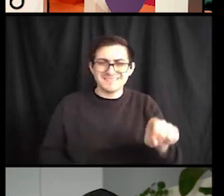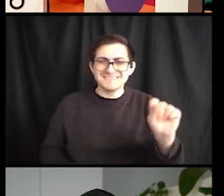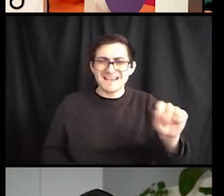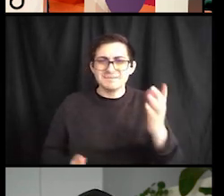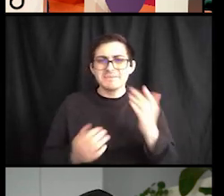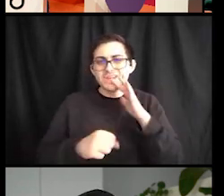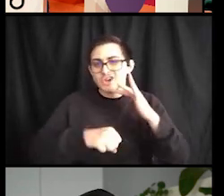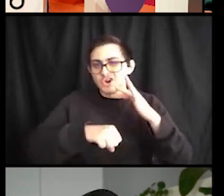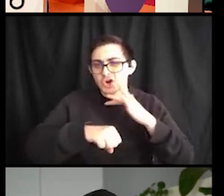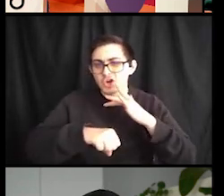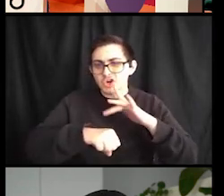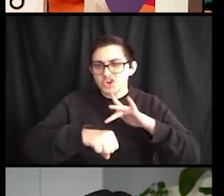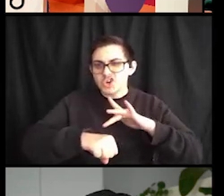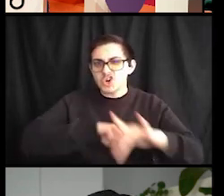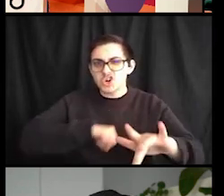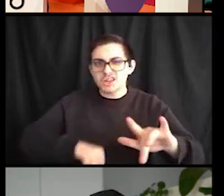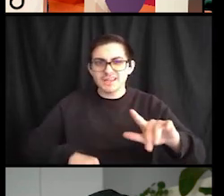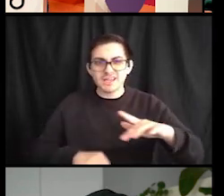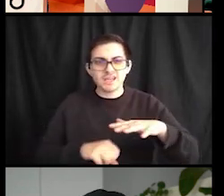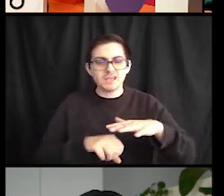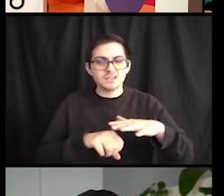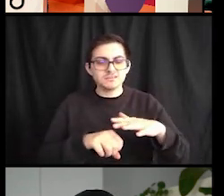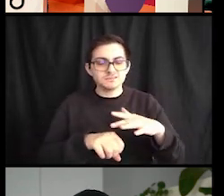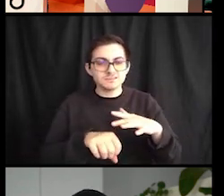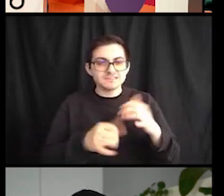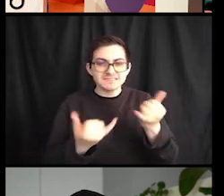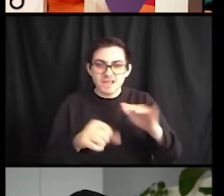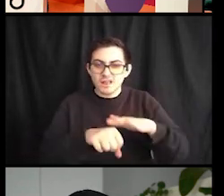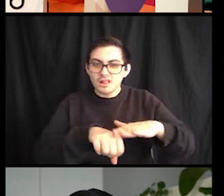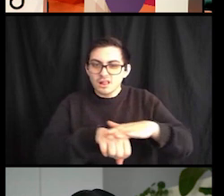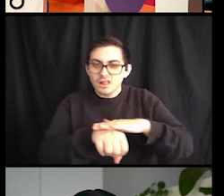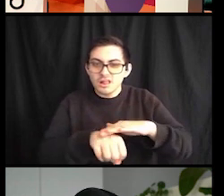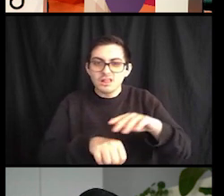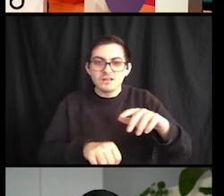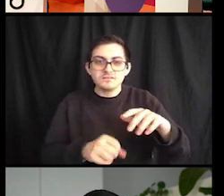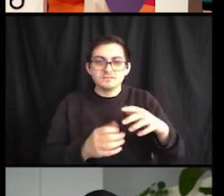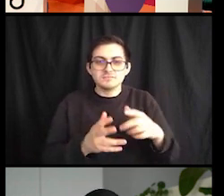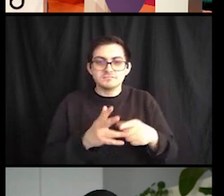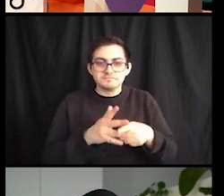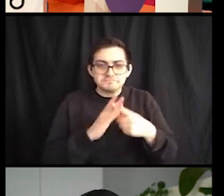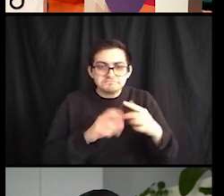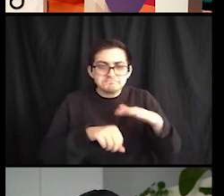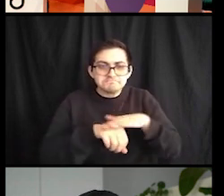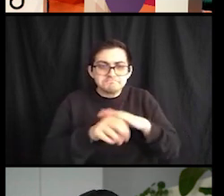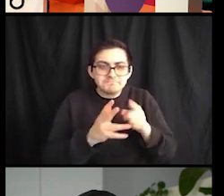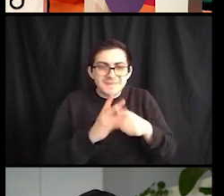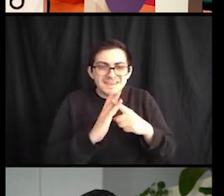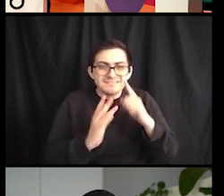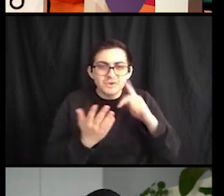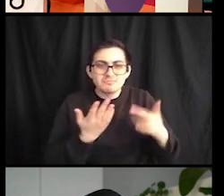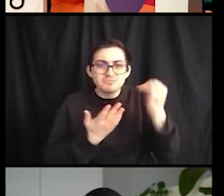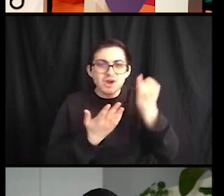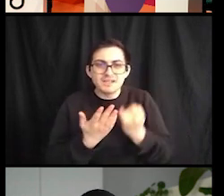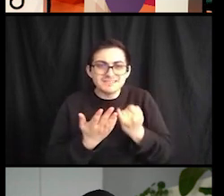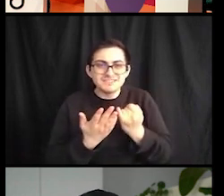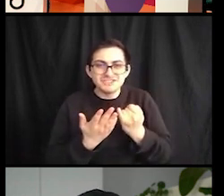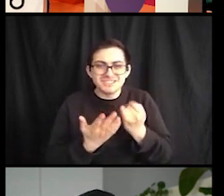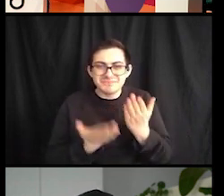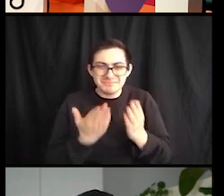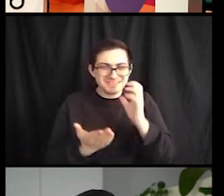when you're just like exploring or kind of jamming together. In situations like this, it actually starts to make a lot of sense, when there's like a user test